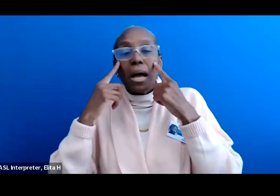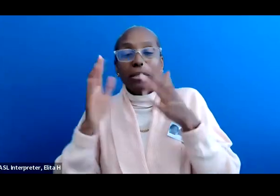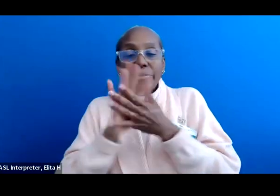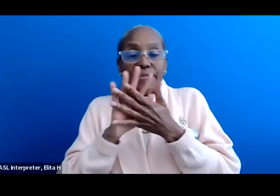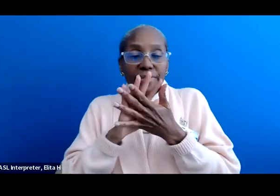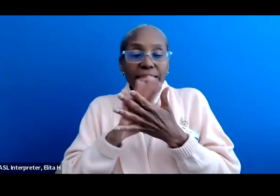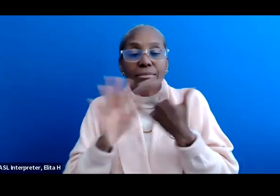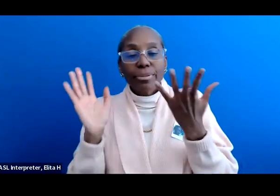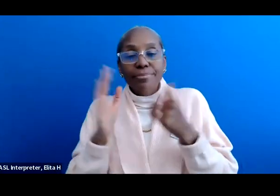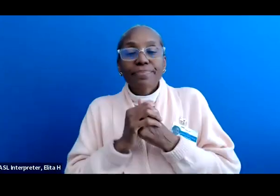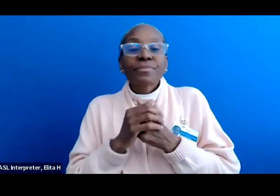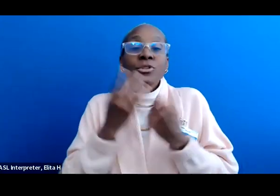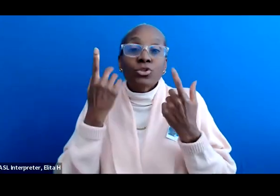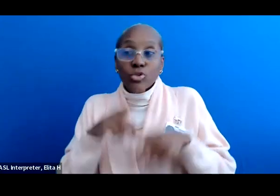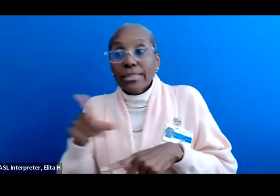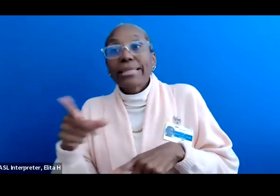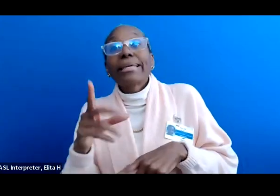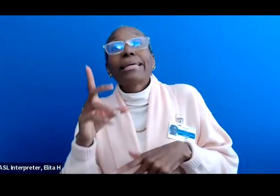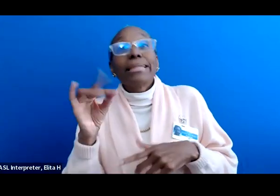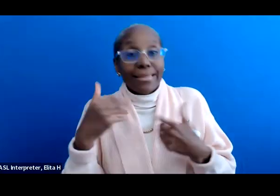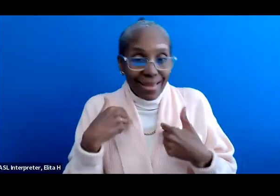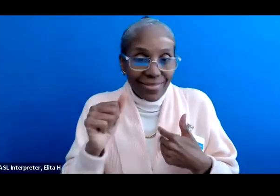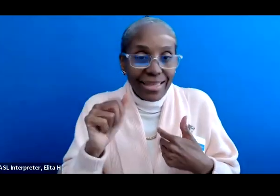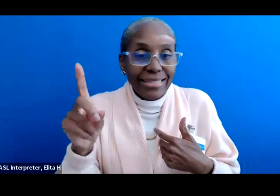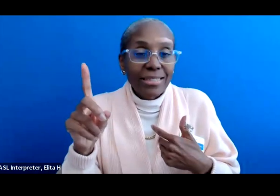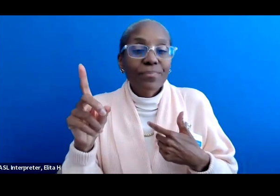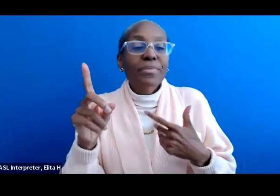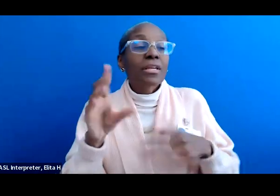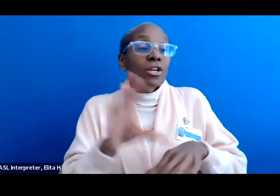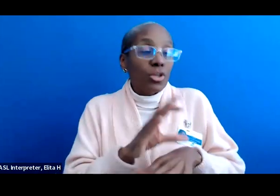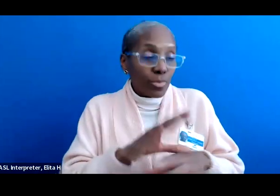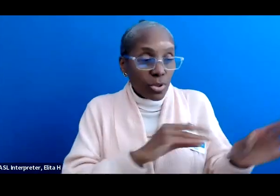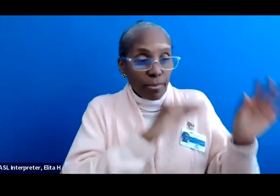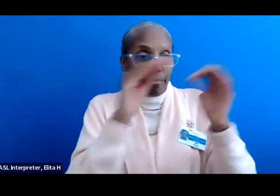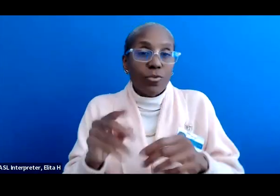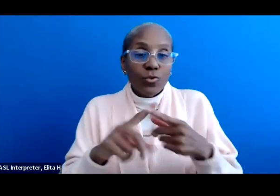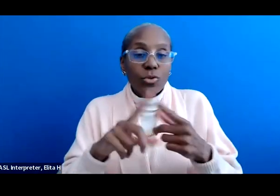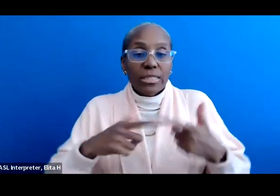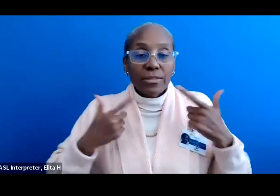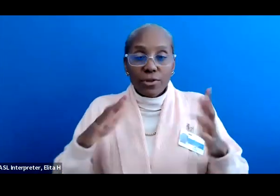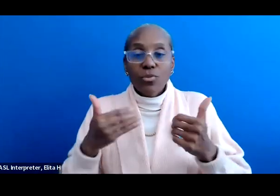Well, it turned out he was having AD, and he moved his computer into the living room and all of that stopped.